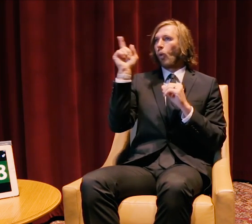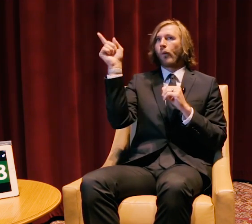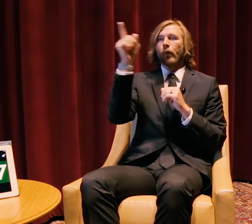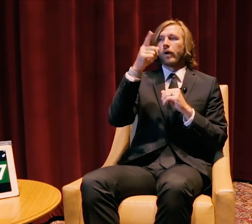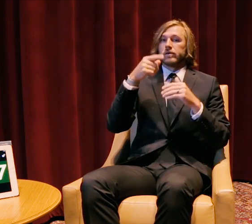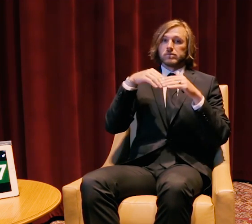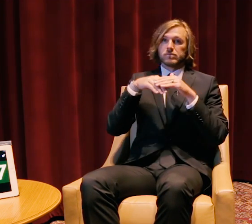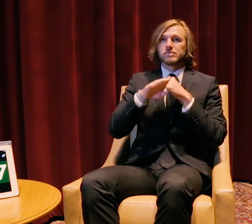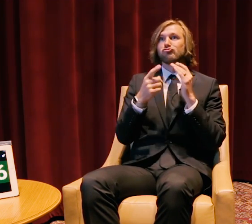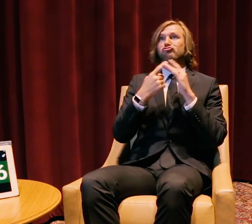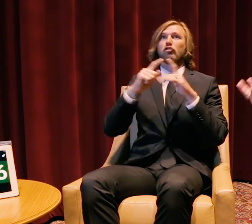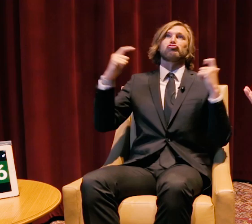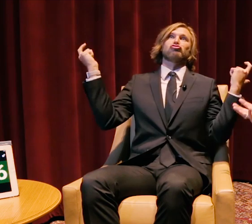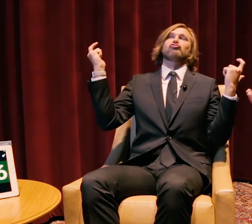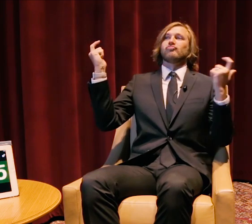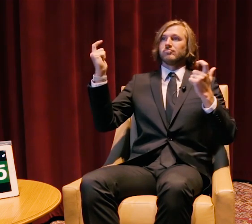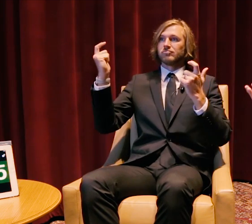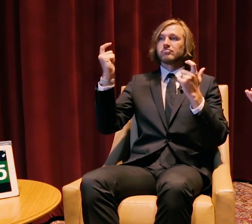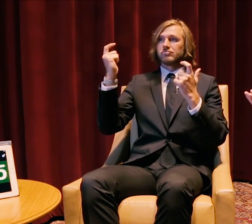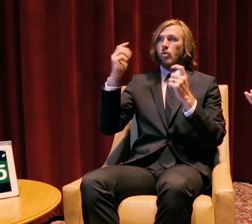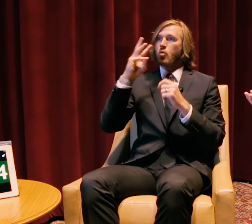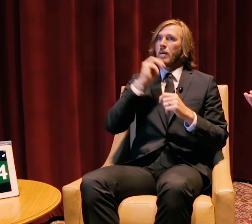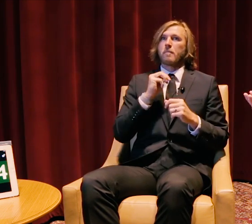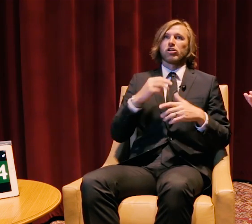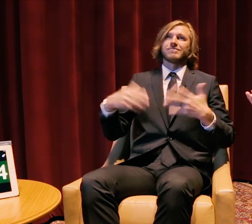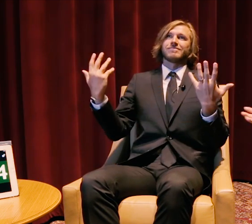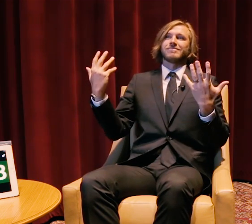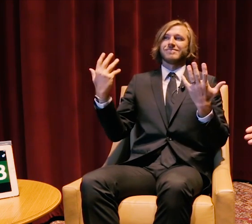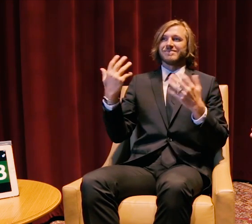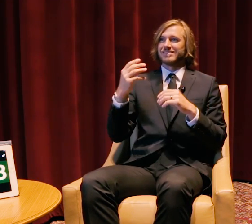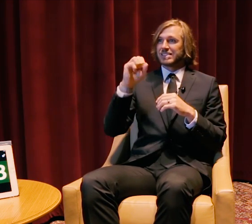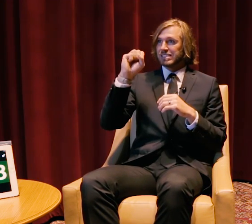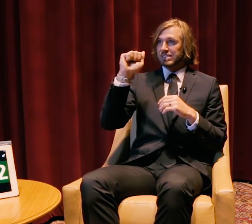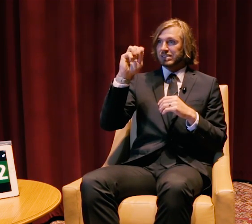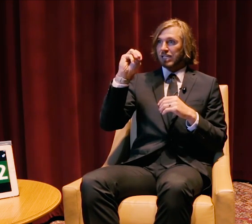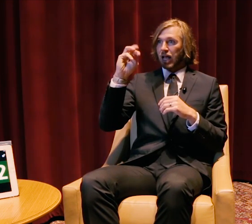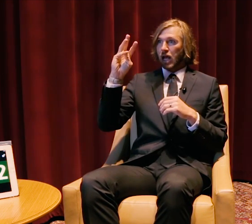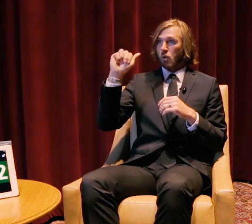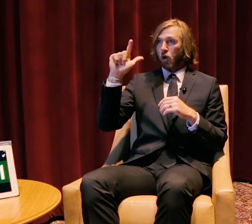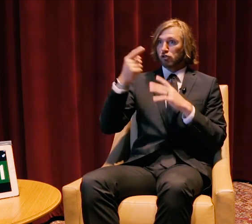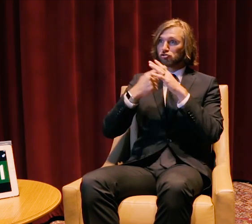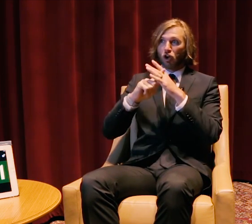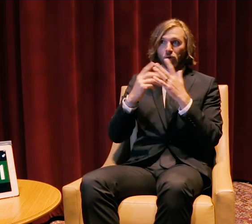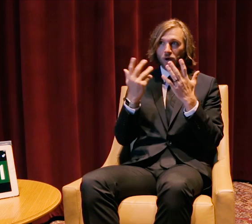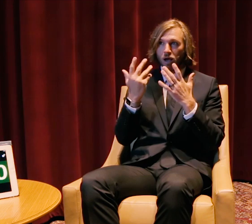and started out as Wal-mart. Sam Walton started with tiny, you know,